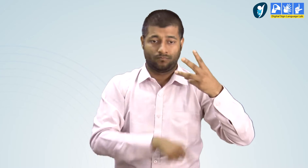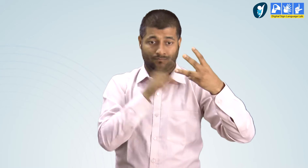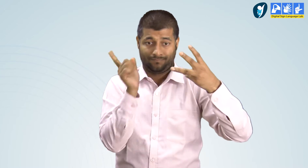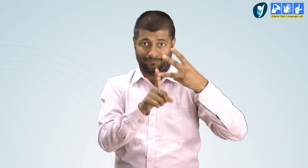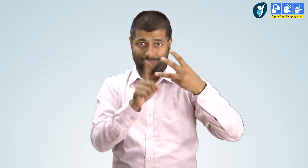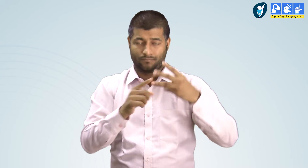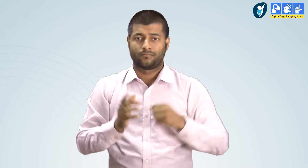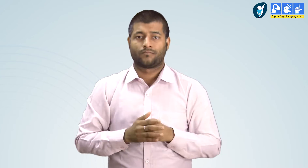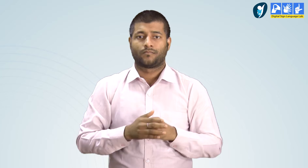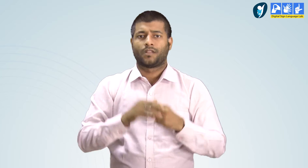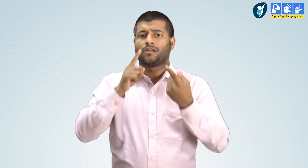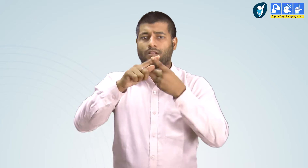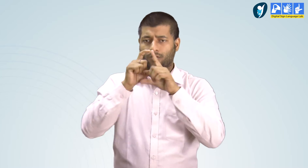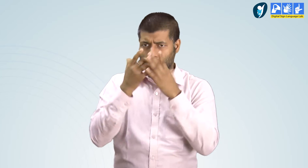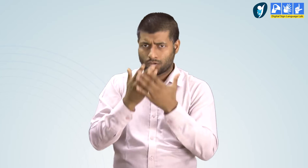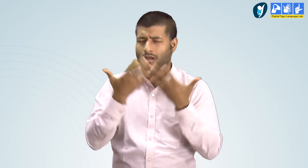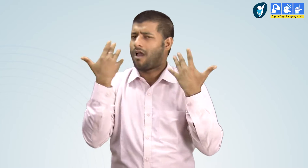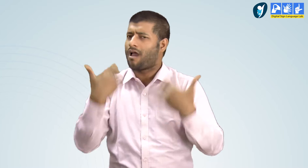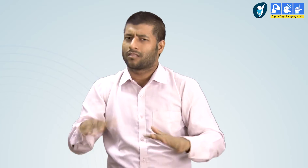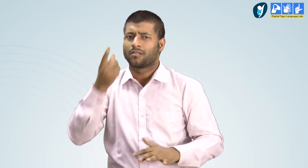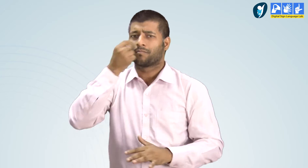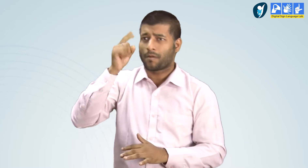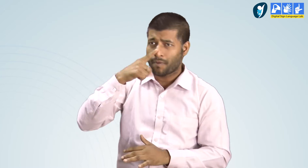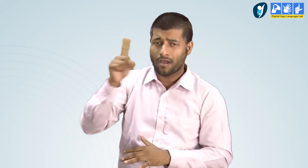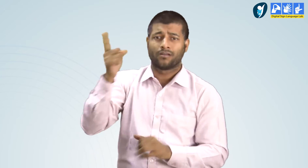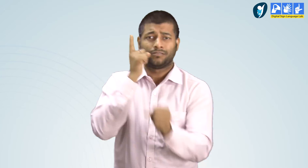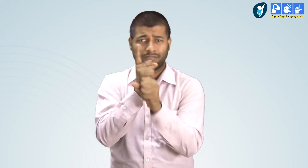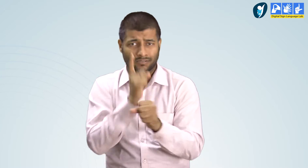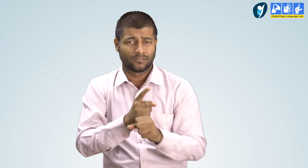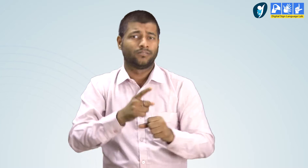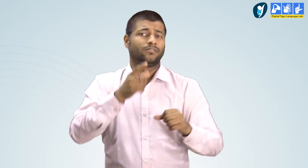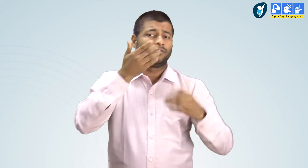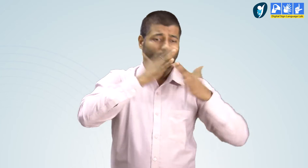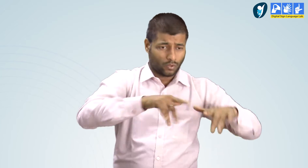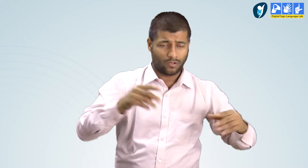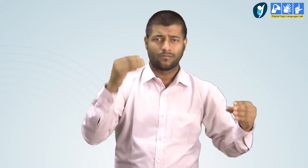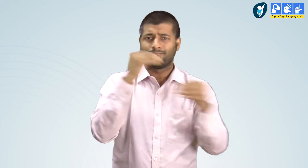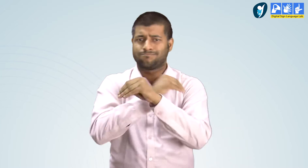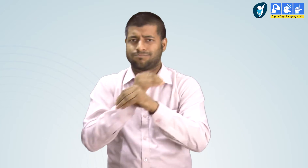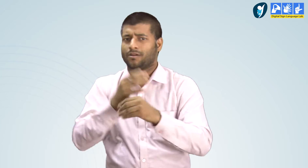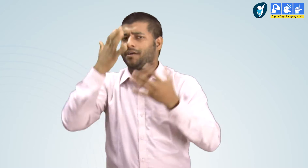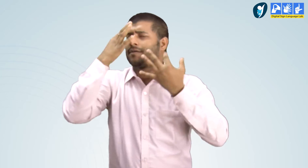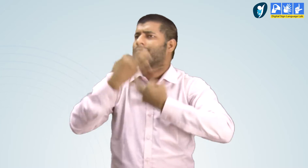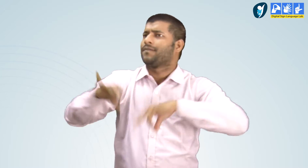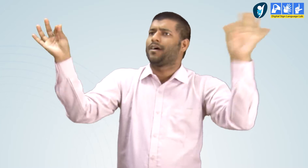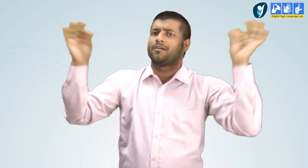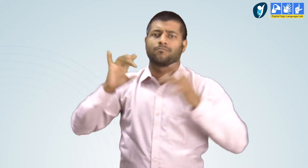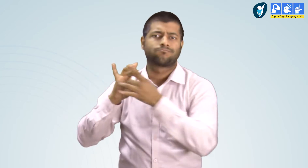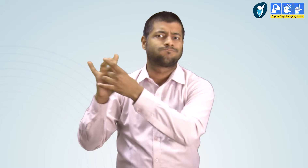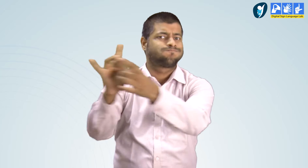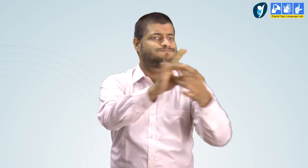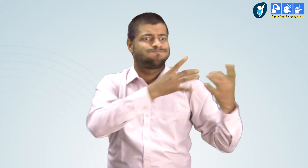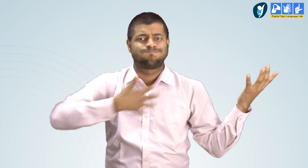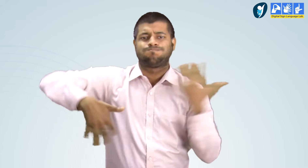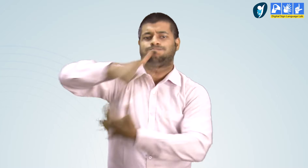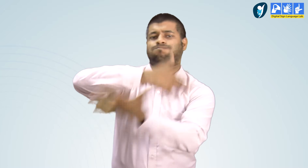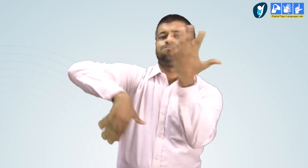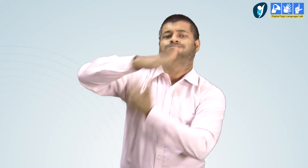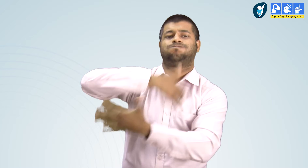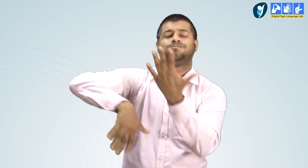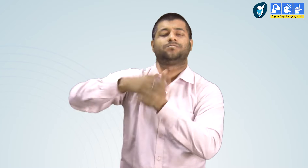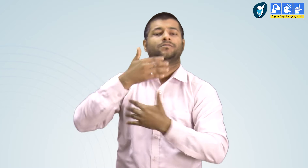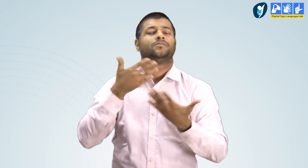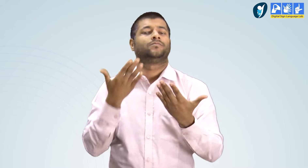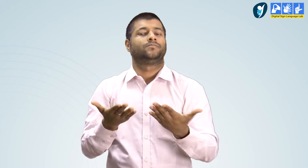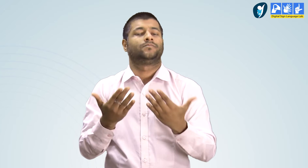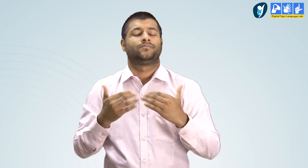Third:- And your child feels comfortable conversing with people.